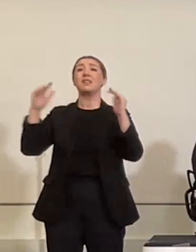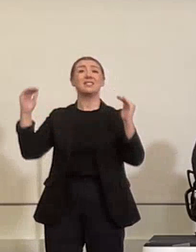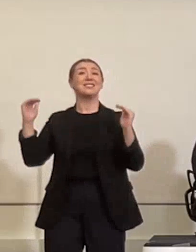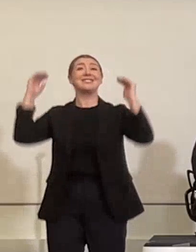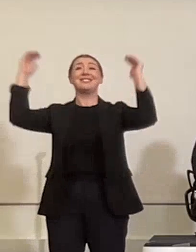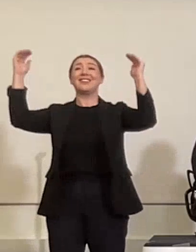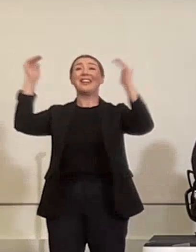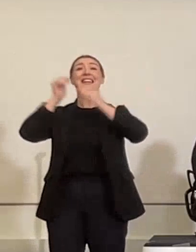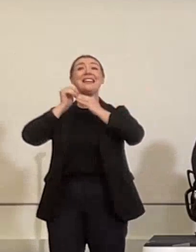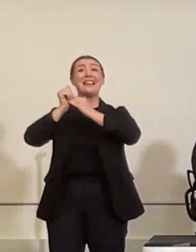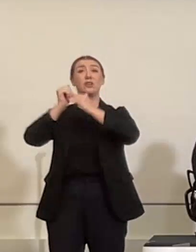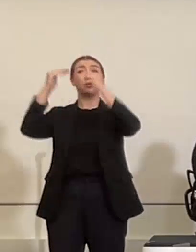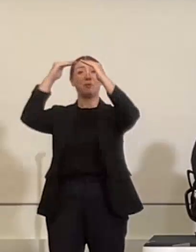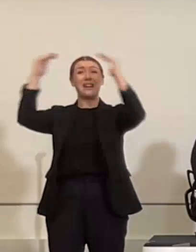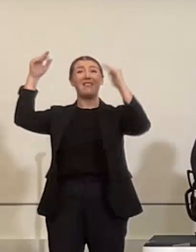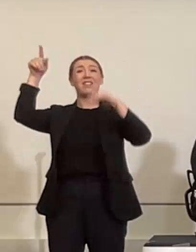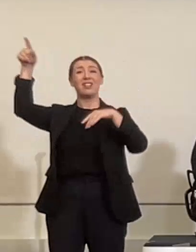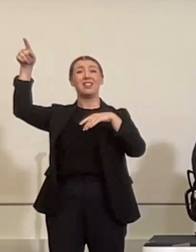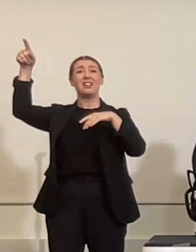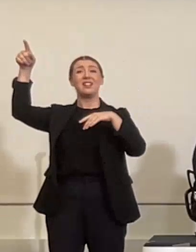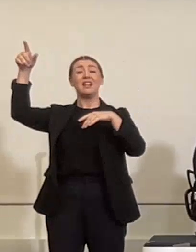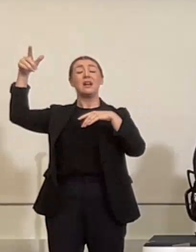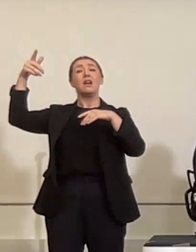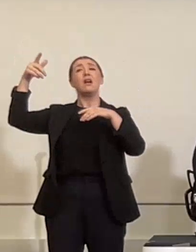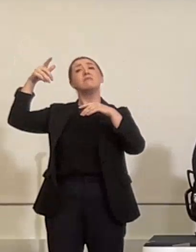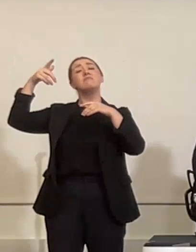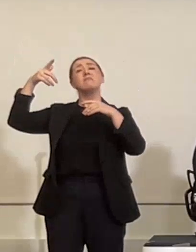also it's easier to get involved with fewer people.